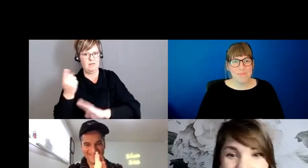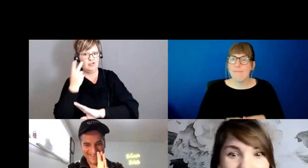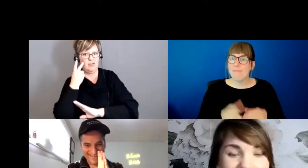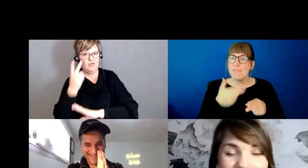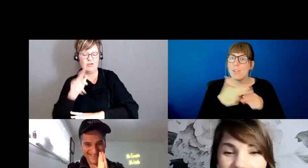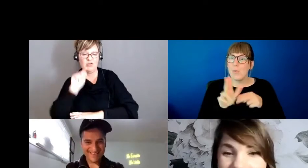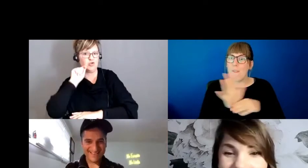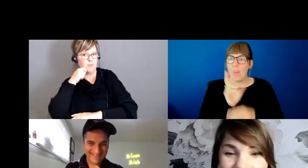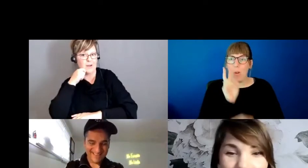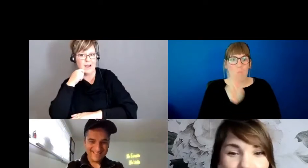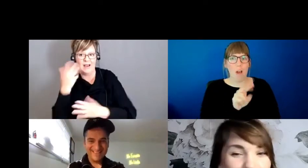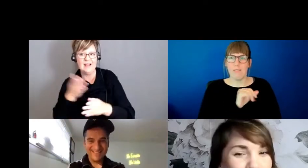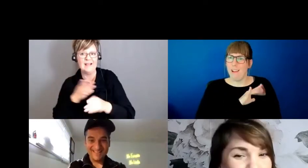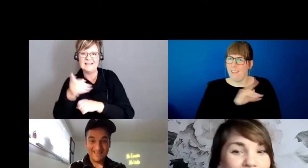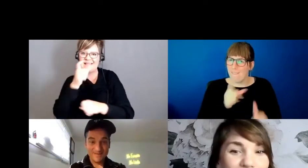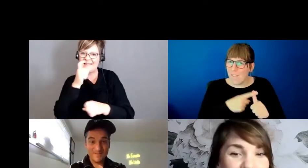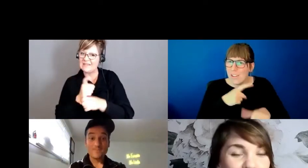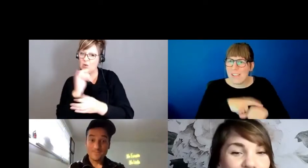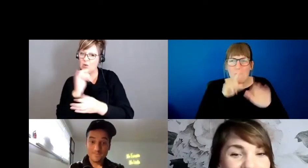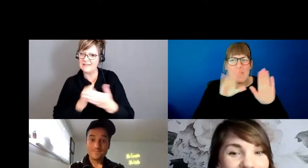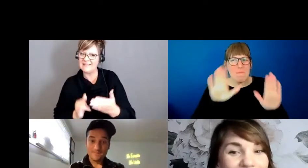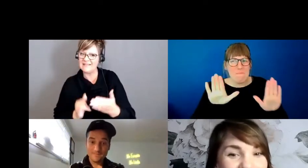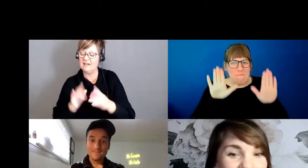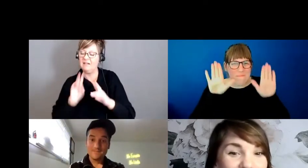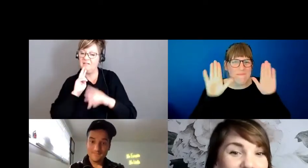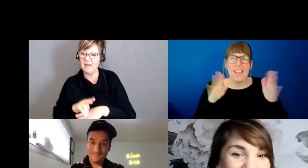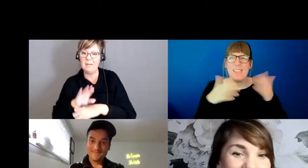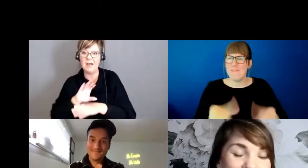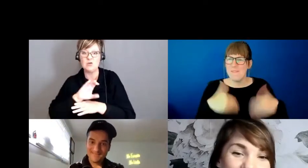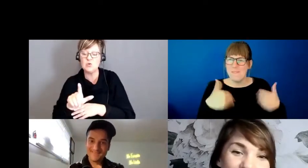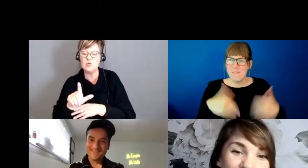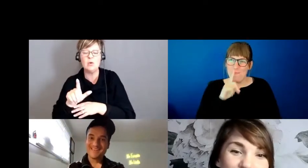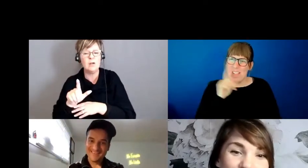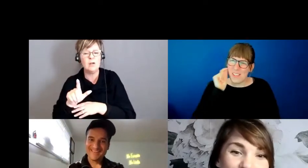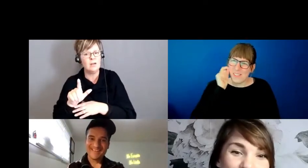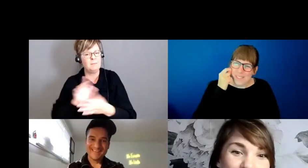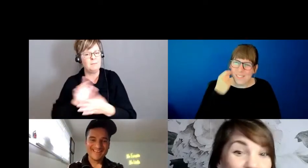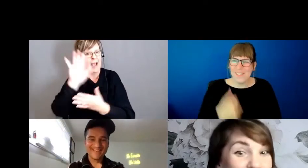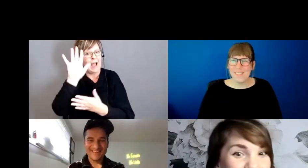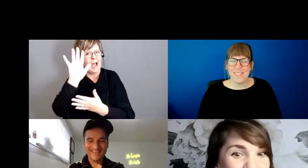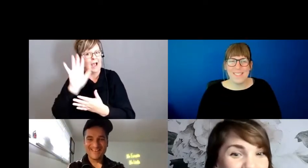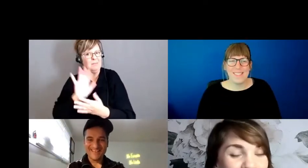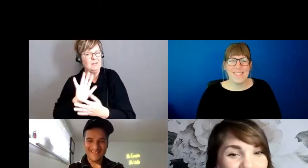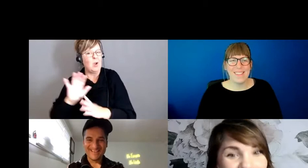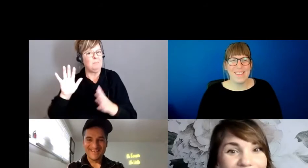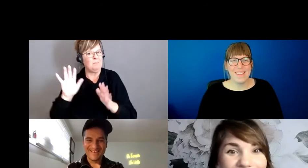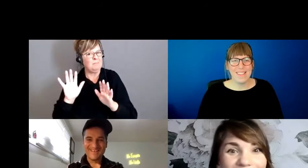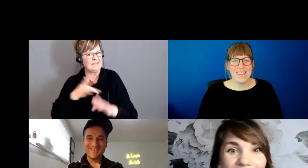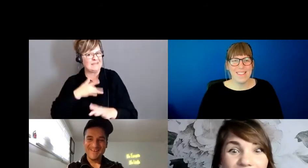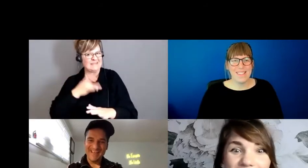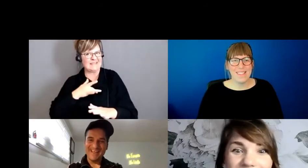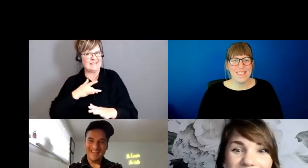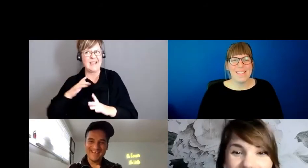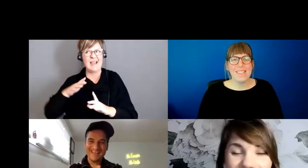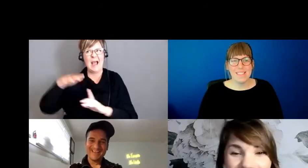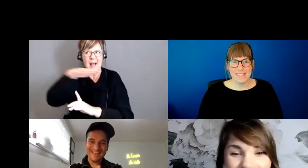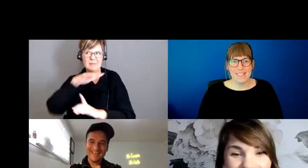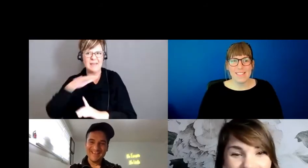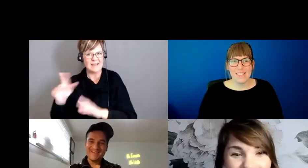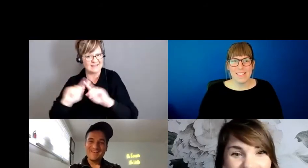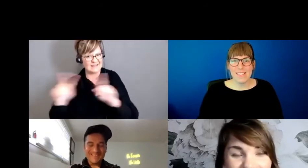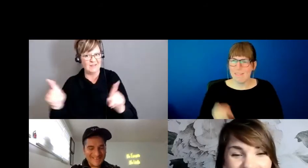I HAVE SEEN IT. THIS IS AMAZING. THAT IS EXTREMELY COOL. AND, YES, YOU LOOK VERY DIFFERENT ON